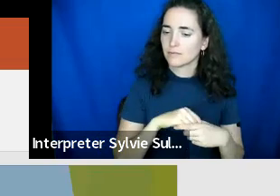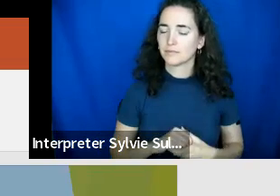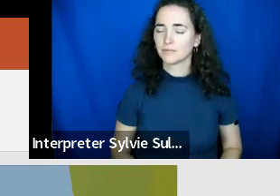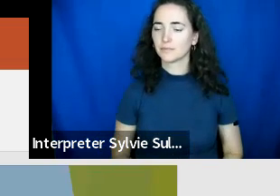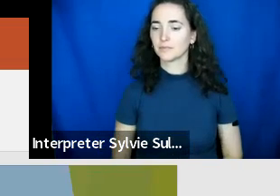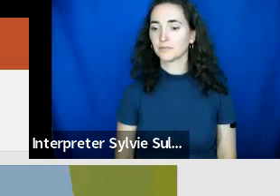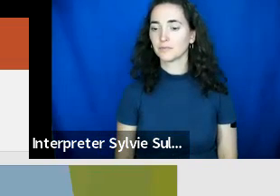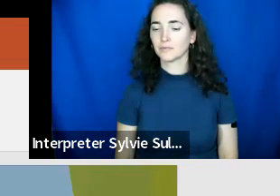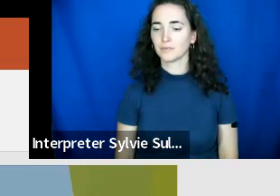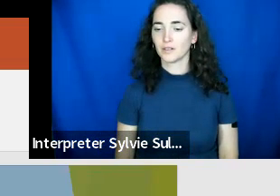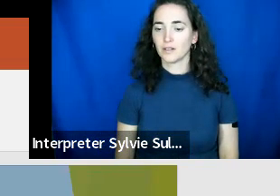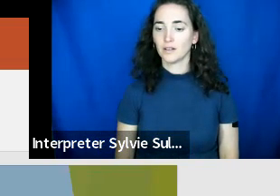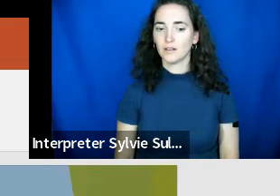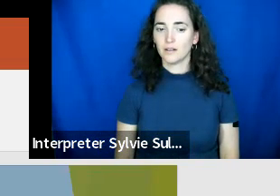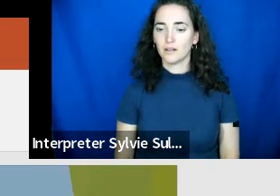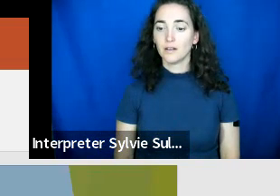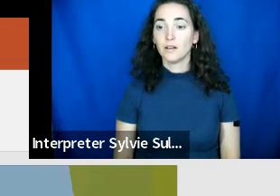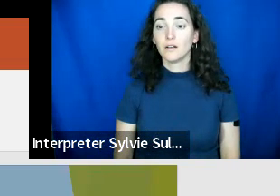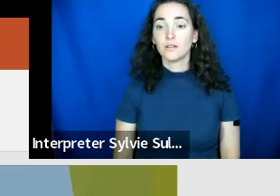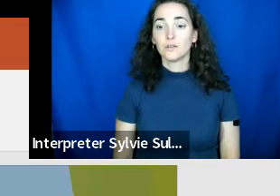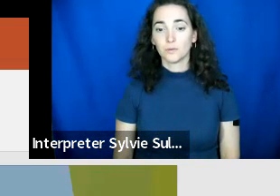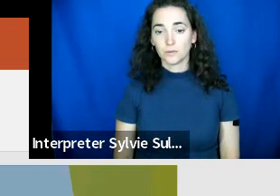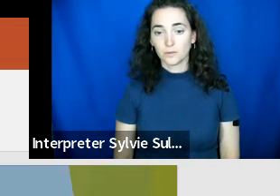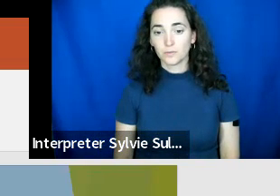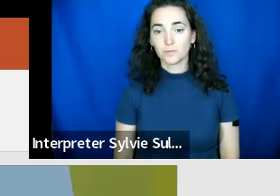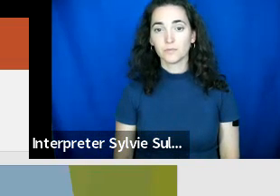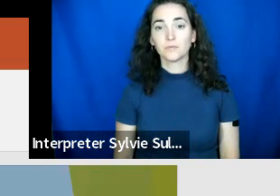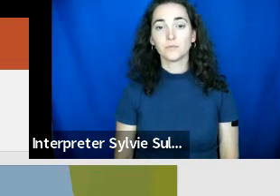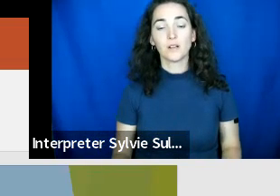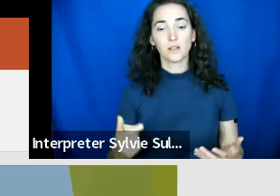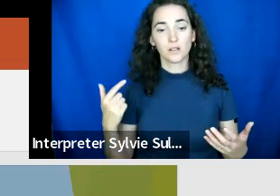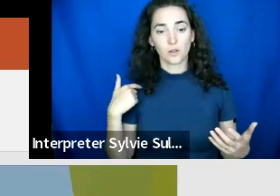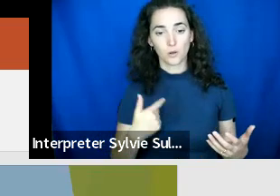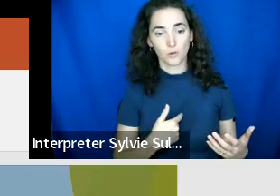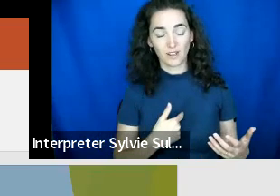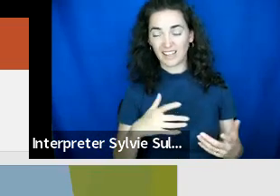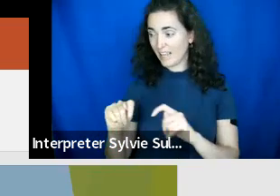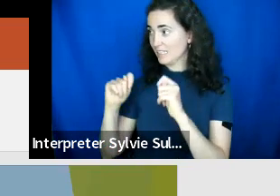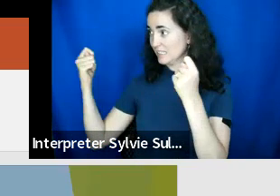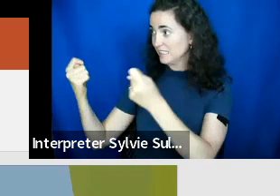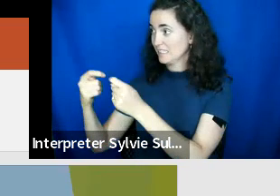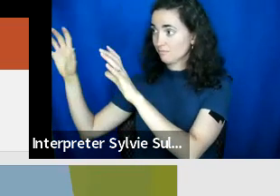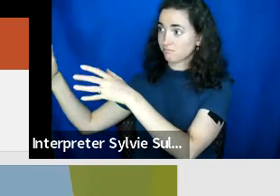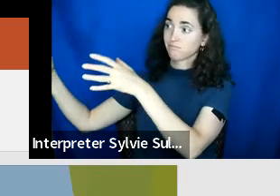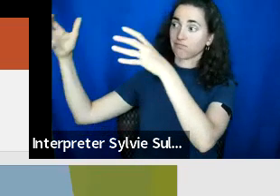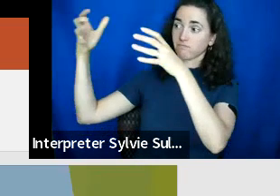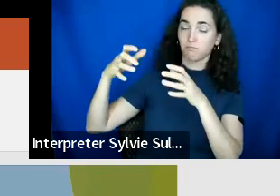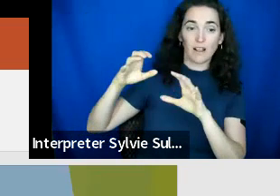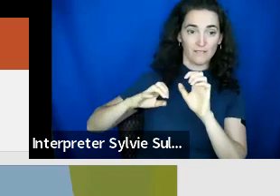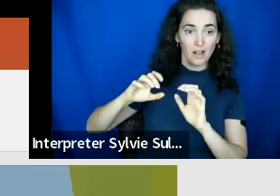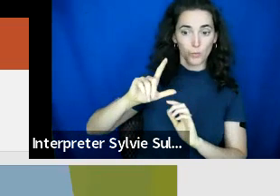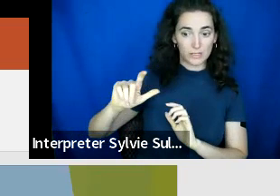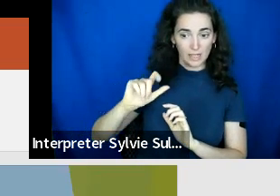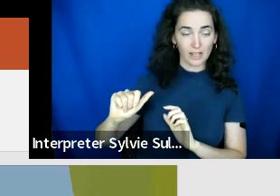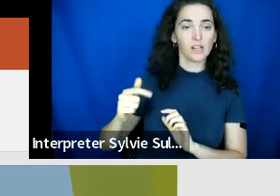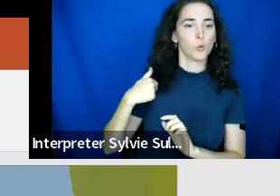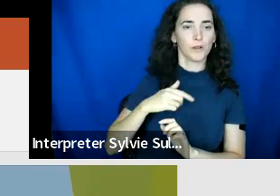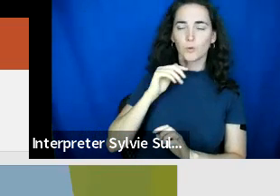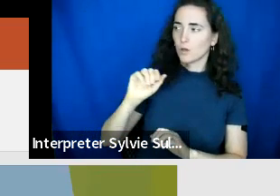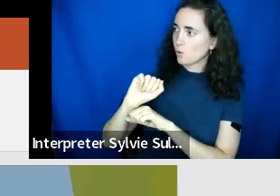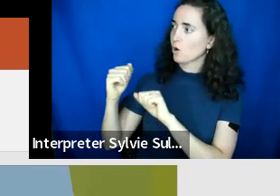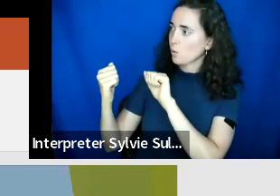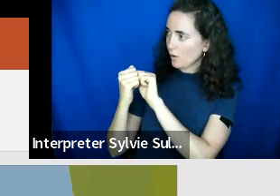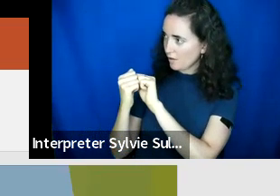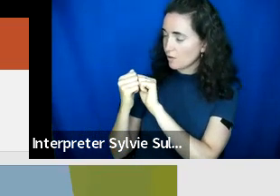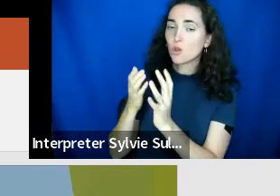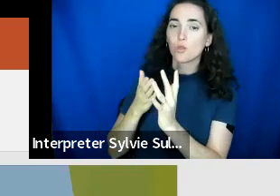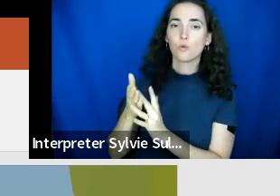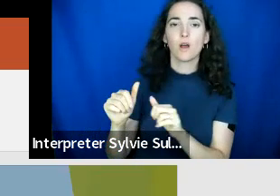in that in that respite facility so we are working we'll we'll be working with that team on those initiatives through the American Rescue Plan Act.